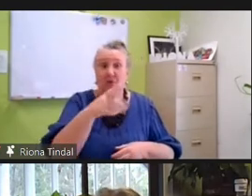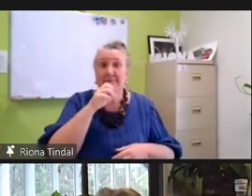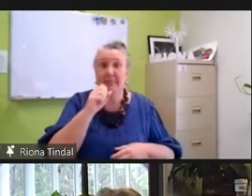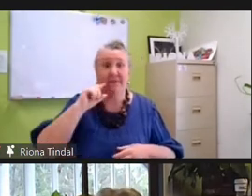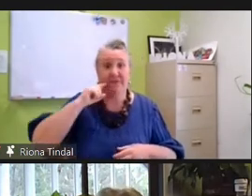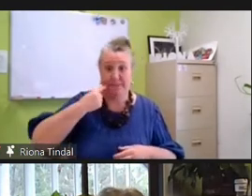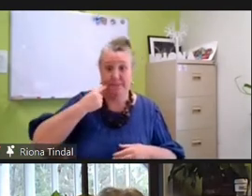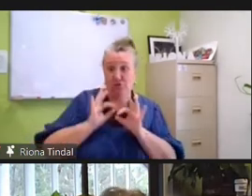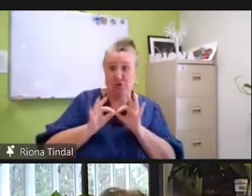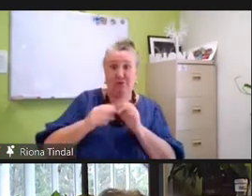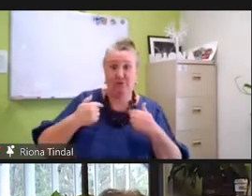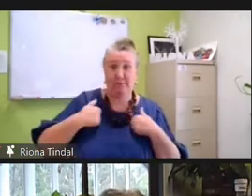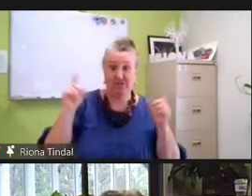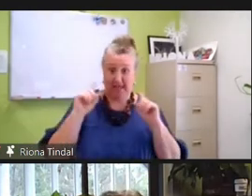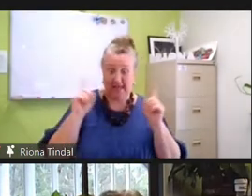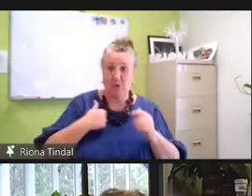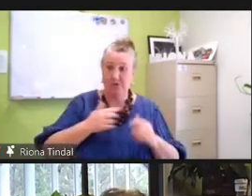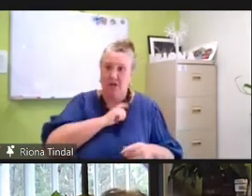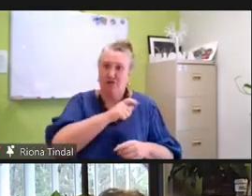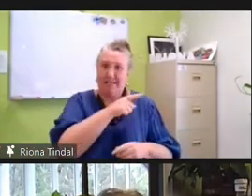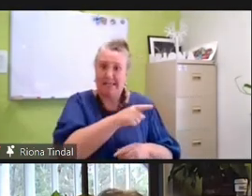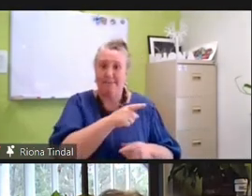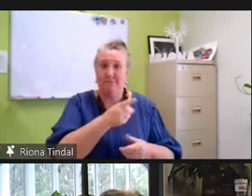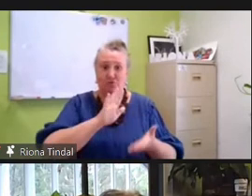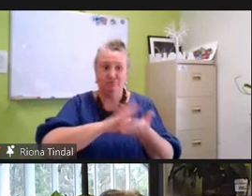the interpreter is the right interpreter. I've asked for a male interpreter to work with me today